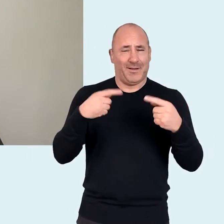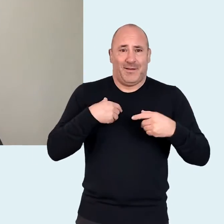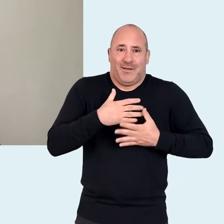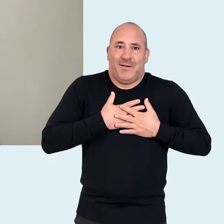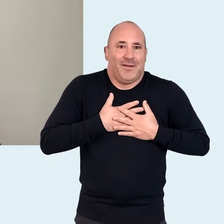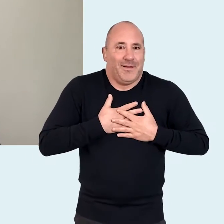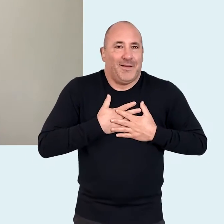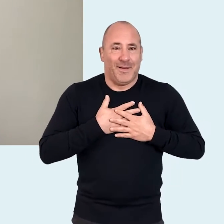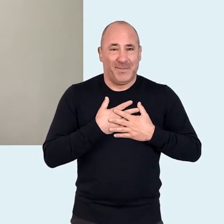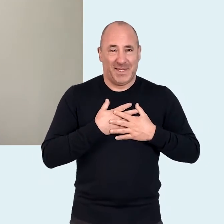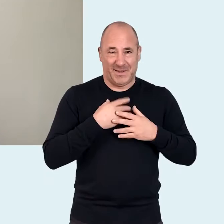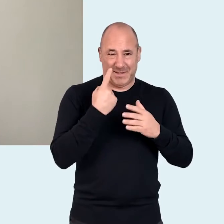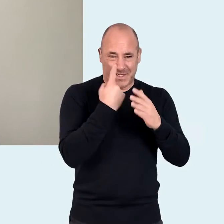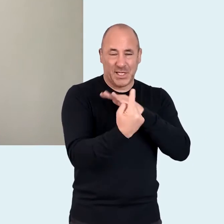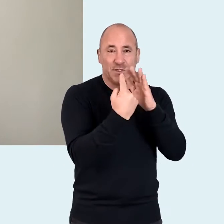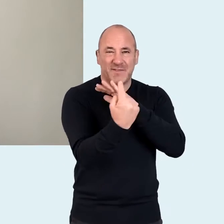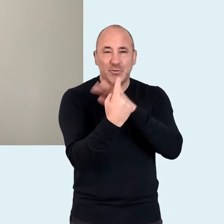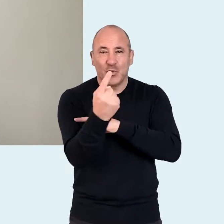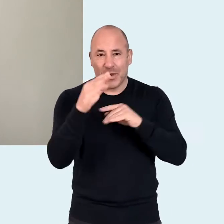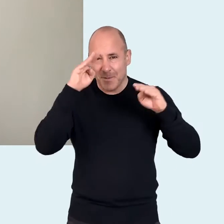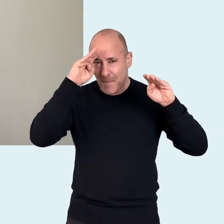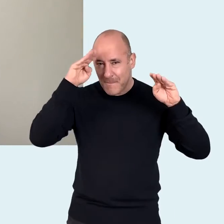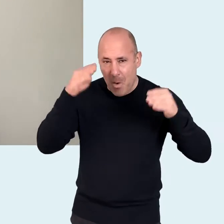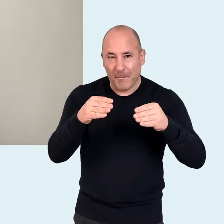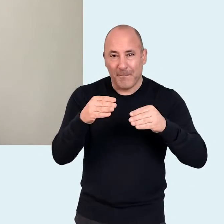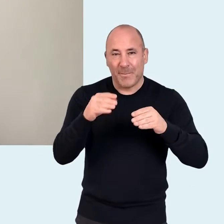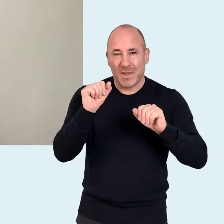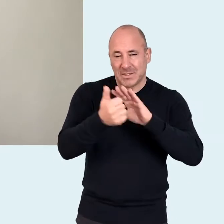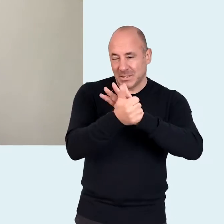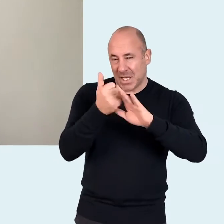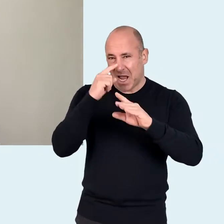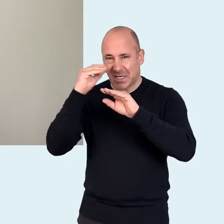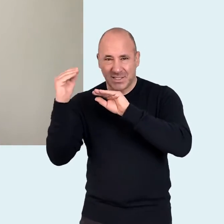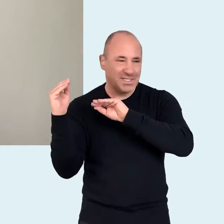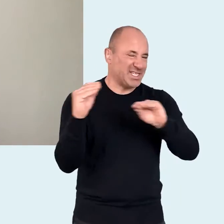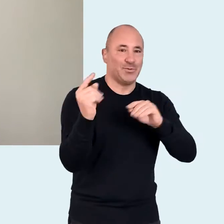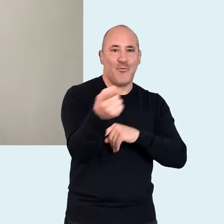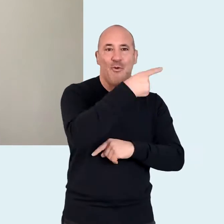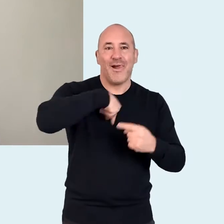centres each individual, while also giving them a chance to teach their skill to everybody